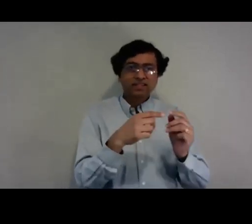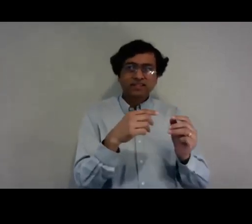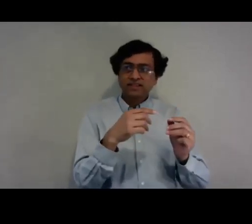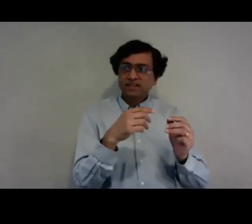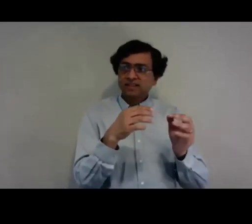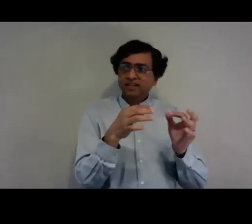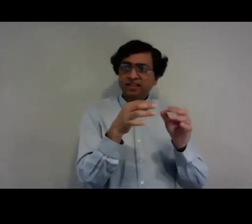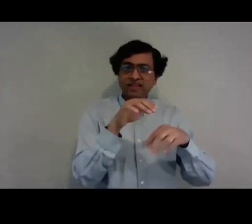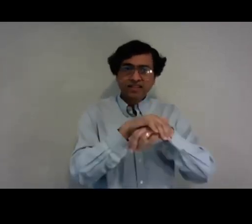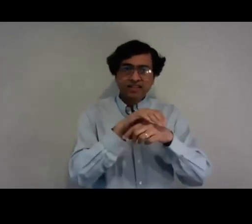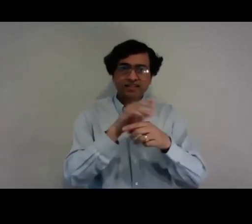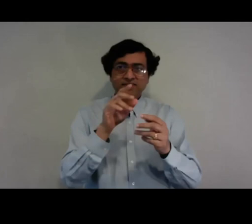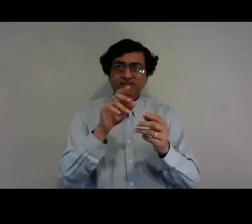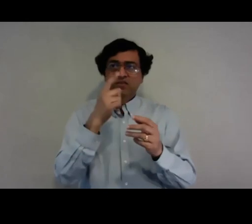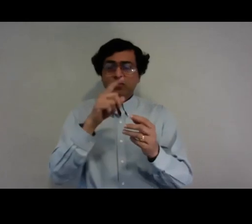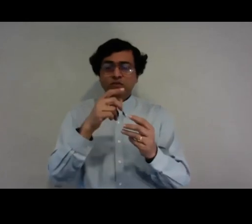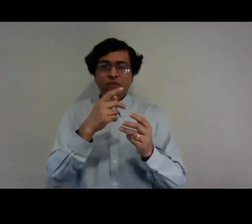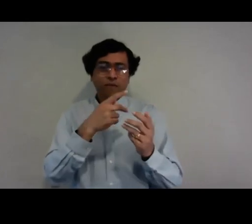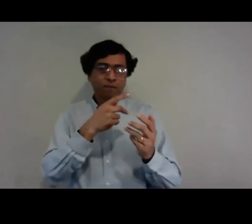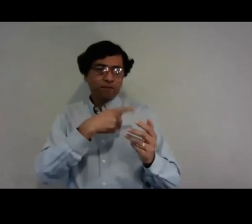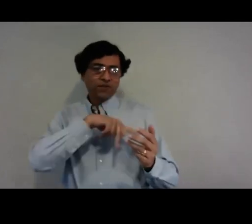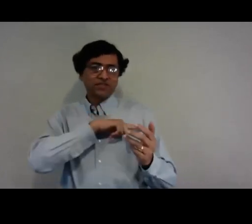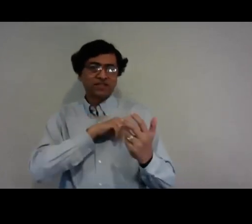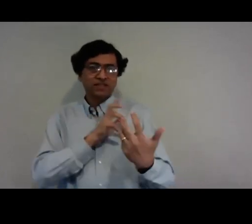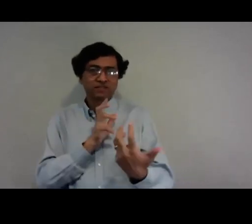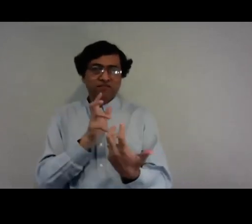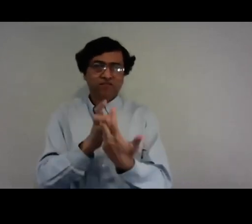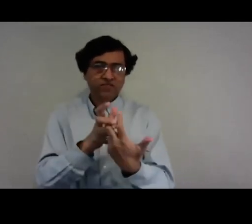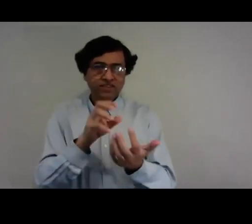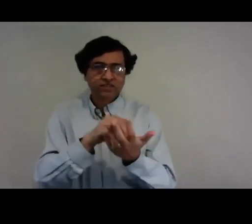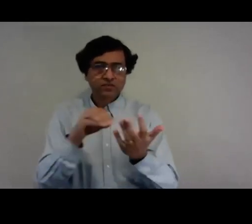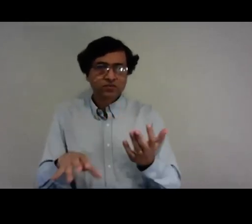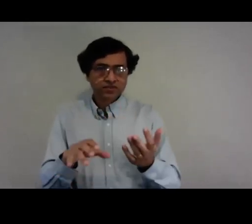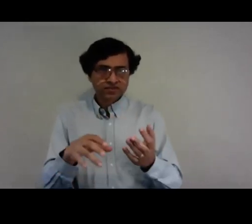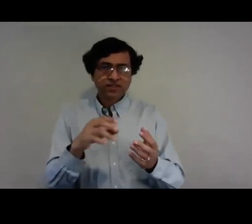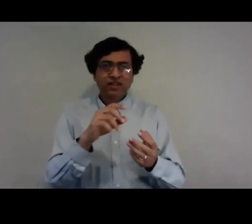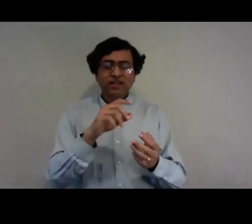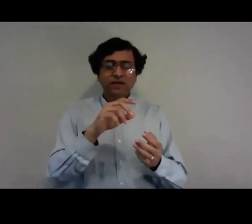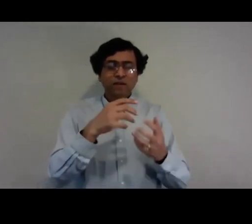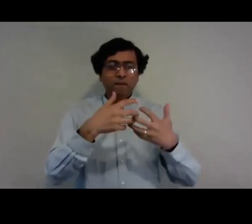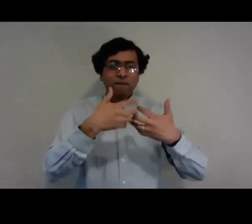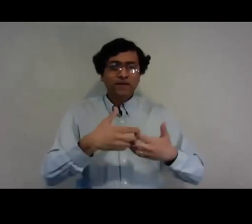of technology, we can think about translating complicated texts to more simplified texts